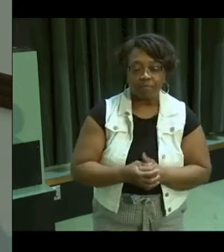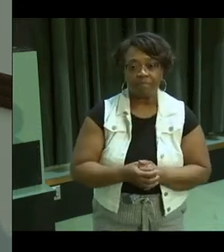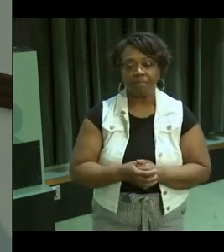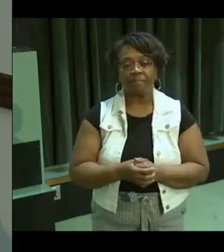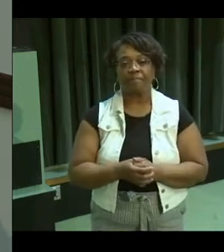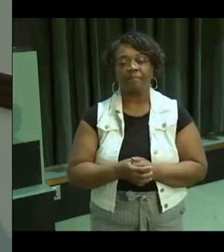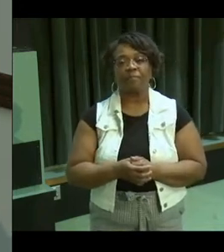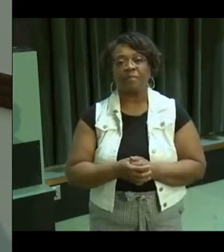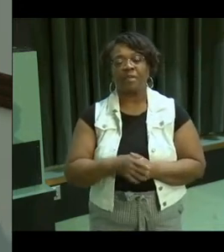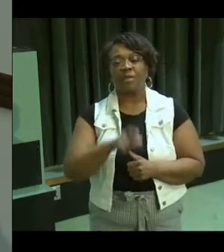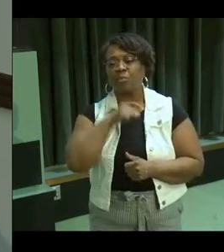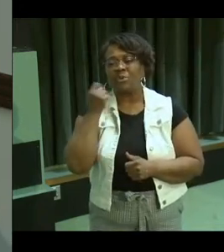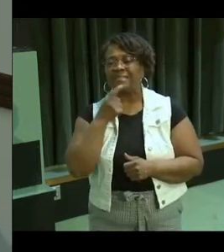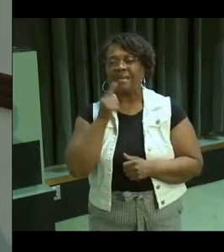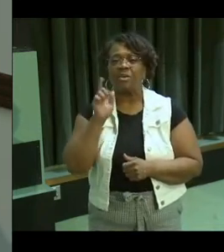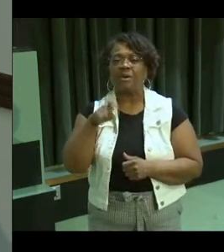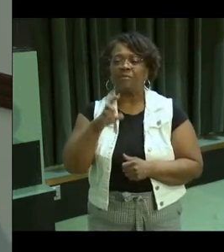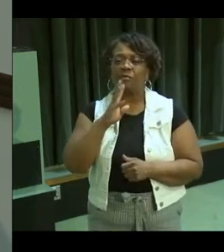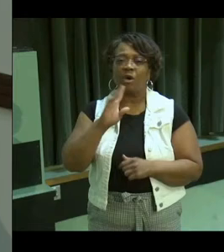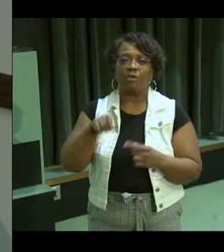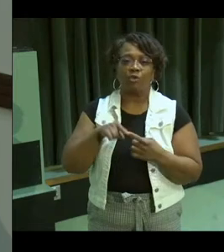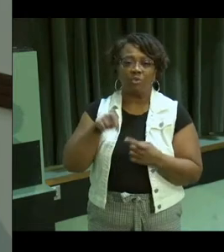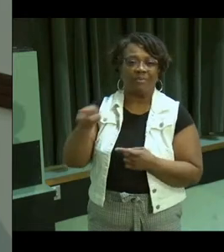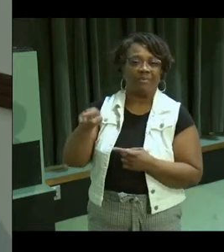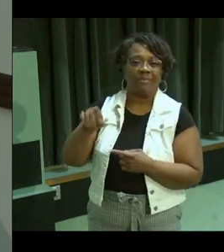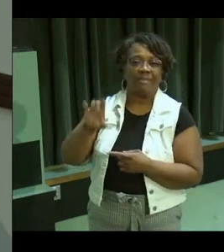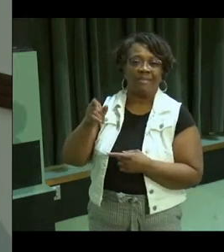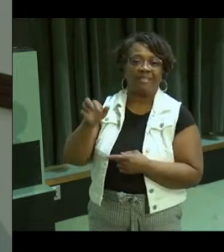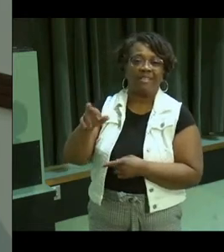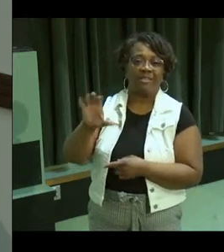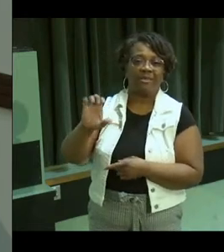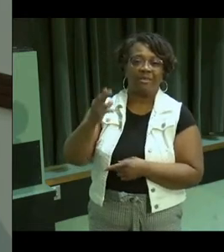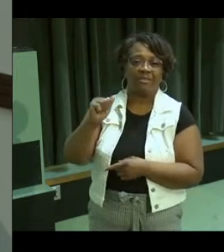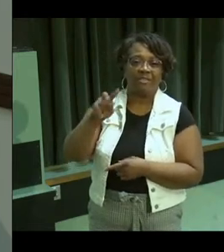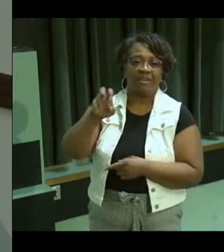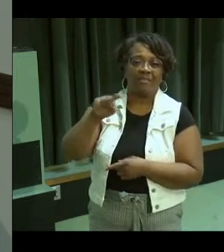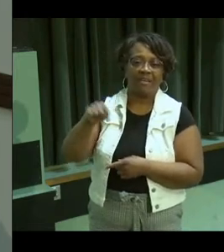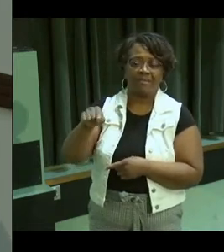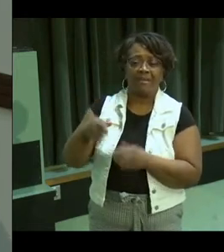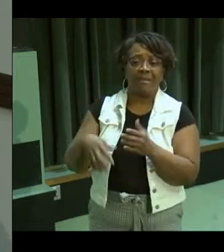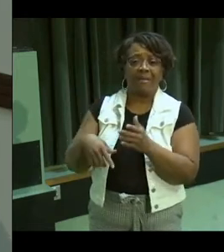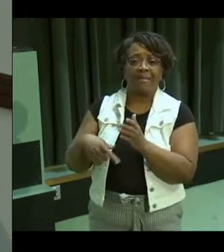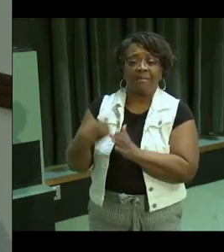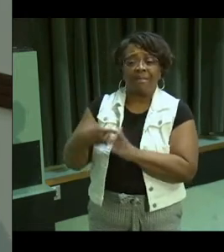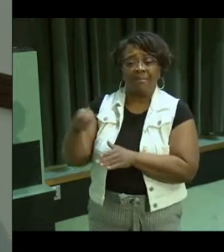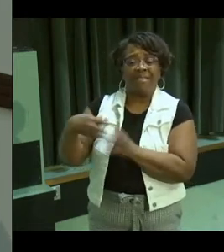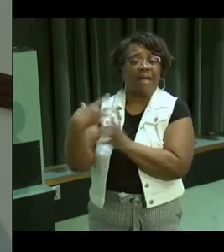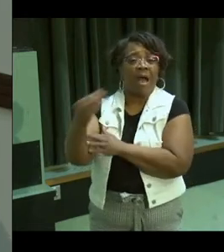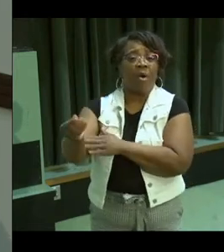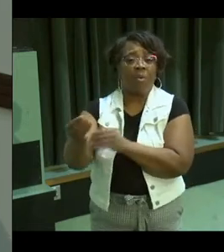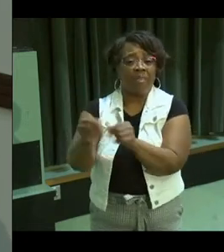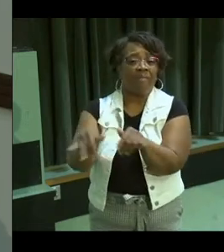so the priest told him, oh, you have to talk to Cesar Chavez